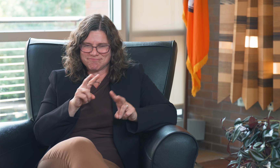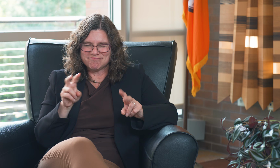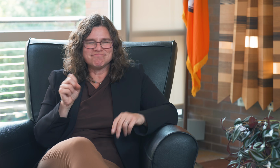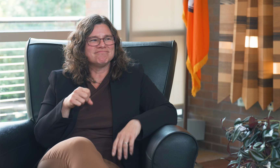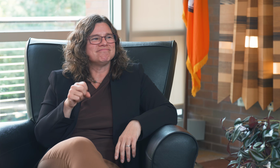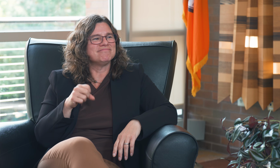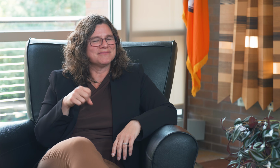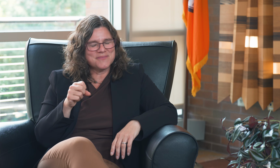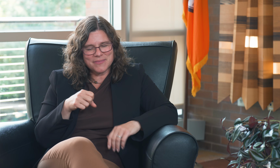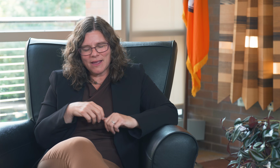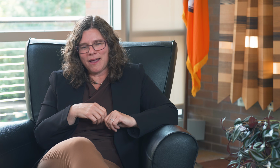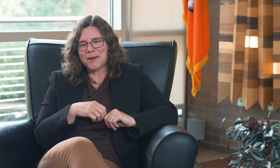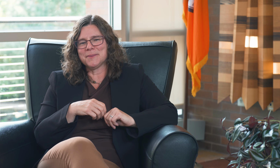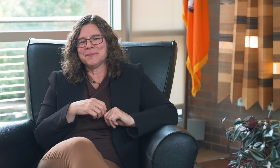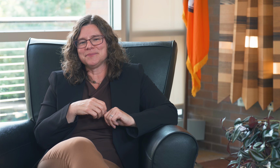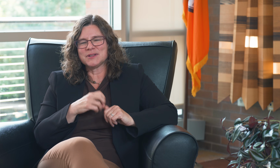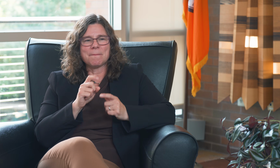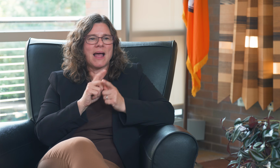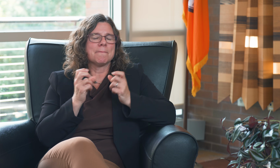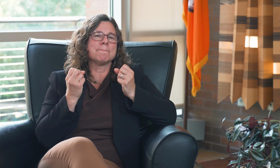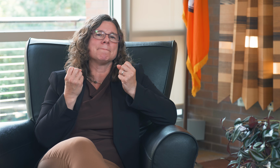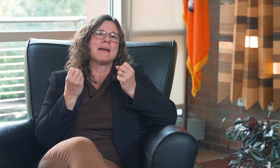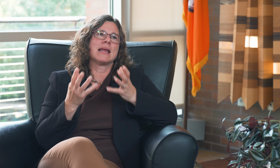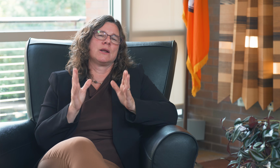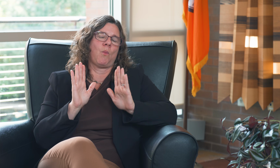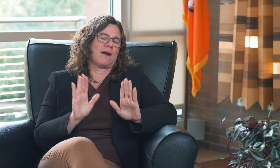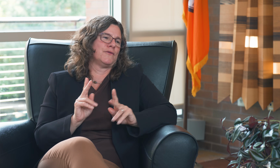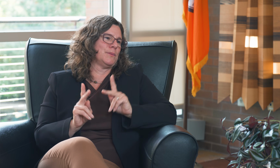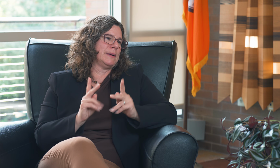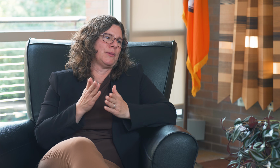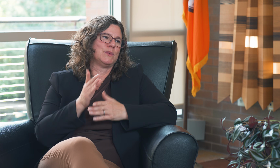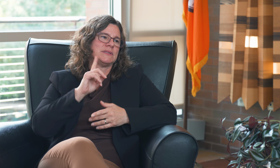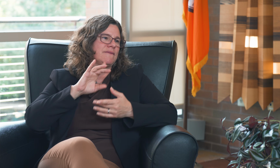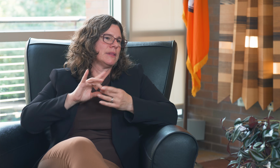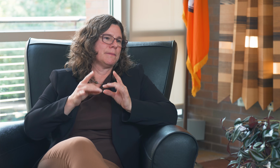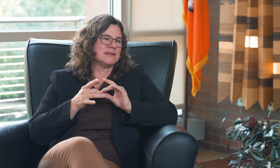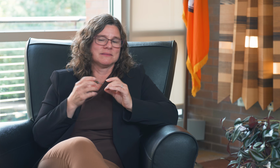Right? And I was able to meet so many wonderful people through the Deaflympics.